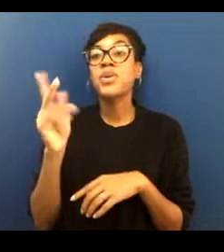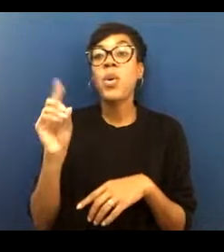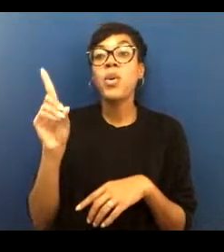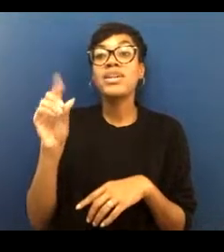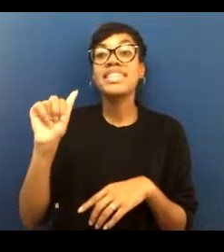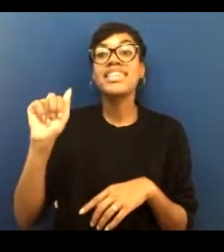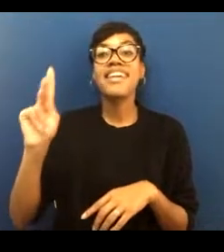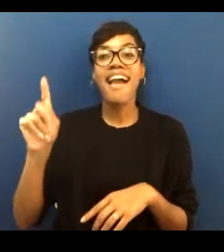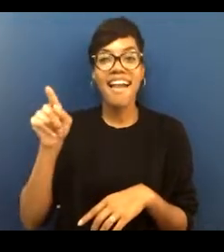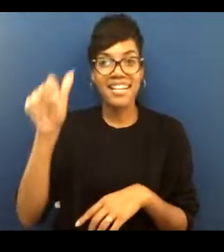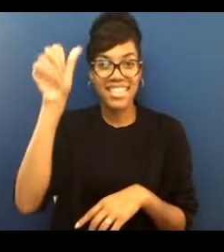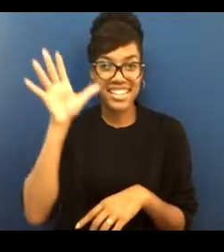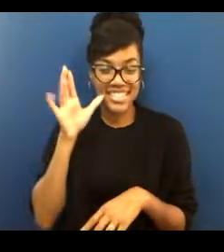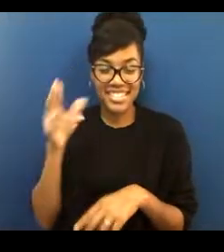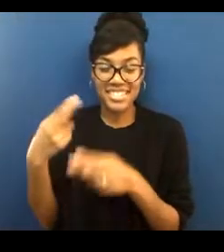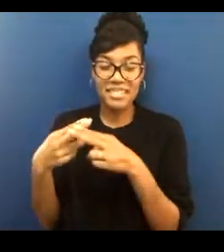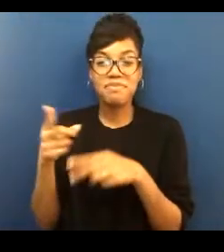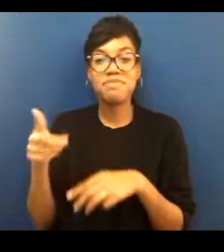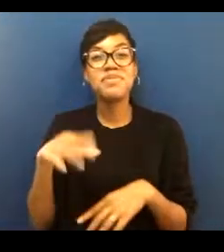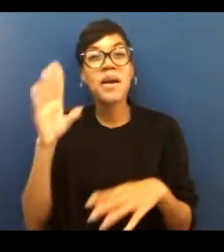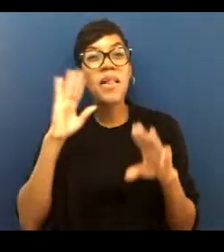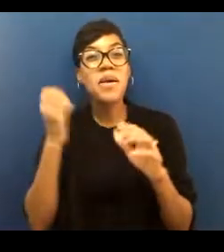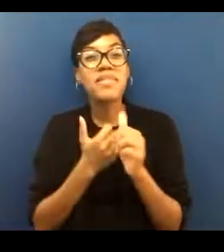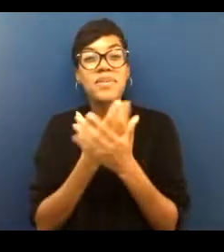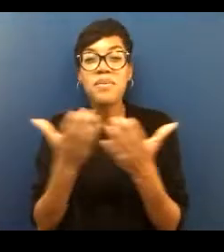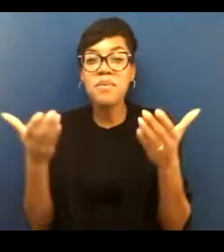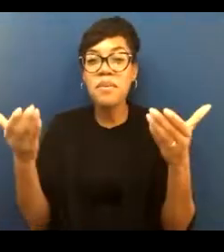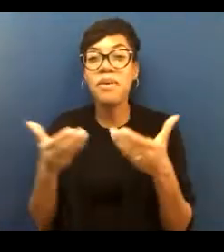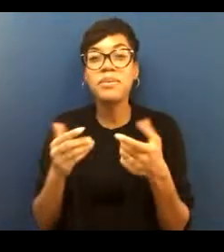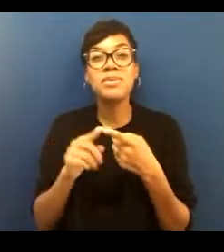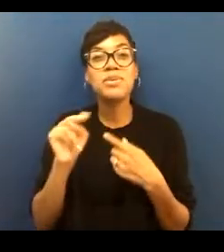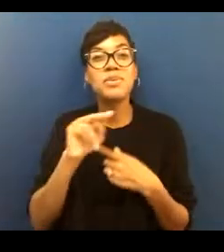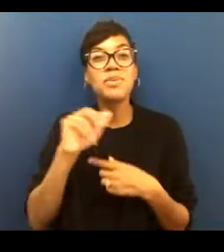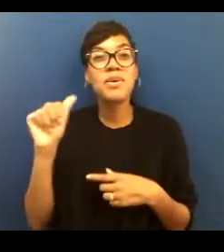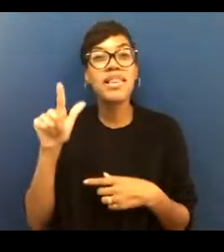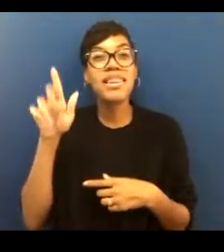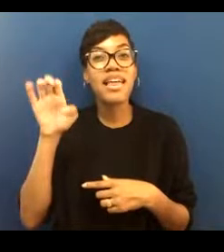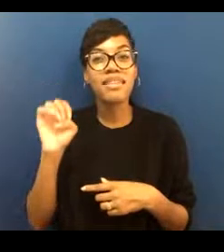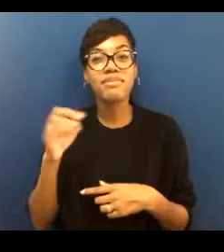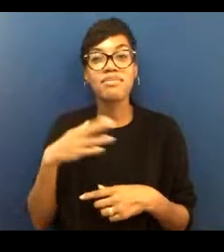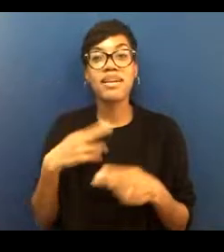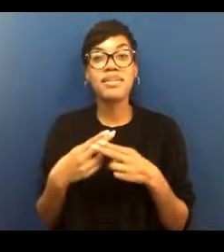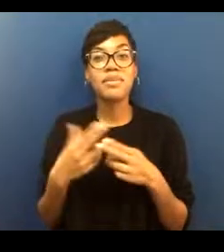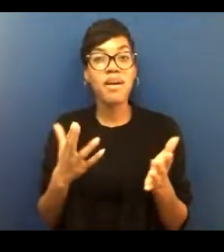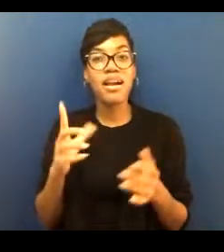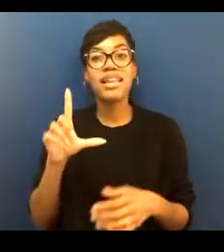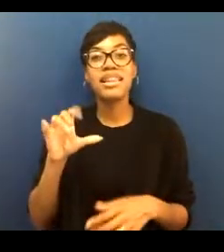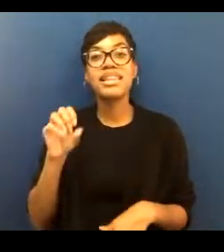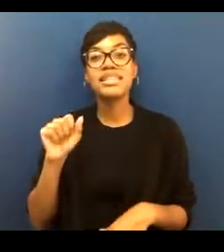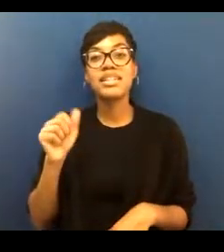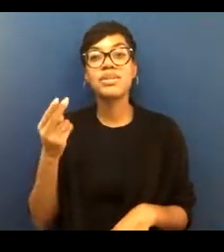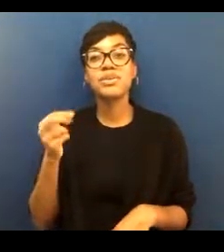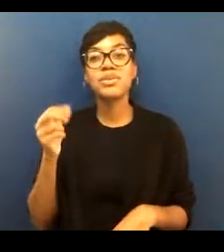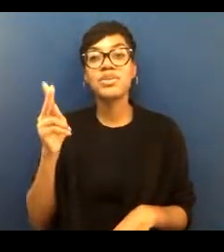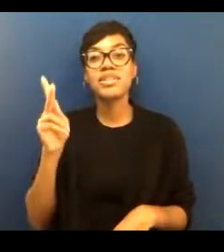Hi, everyone, welcome to NOAA Live! My name is Lisa Hiruki-Raring and I'm going to be moderating today's webinar.